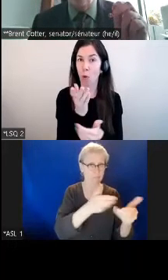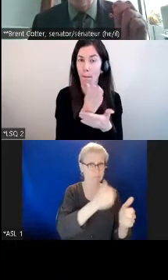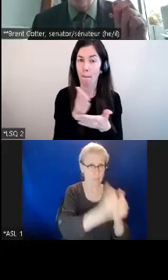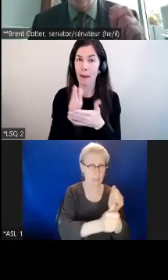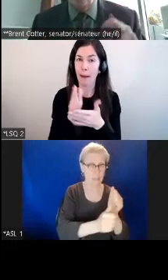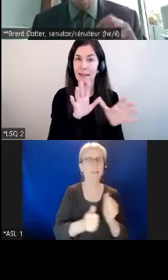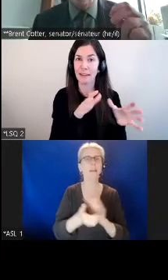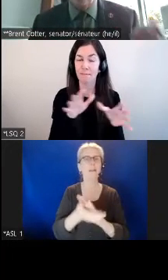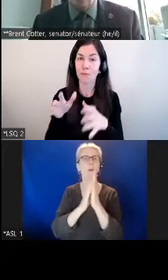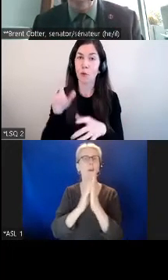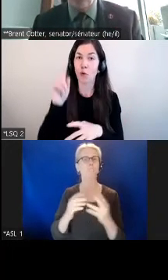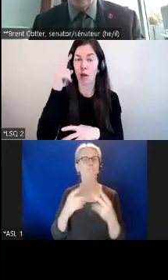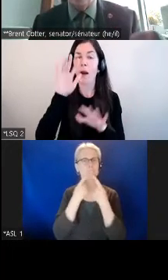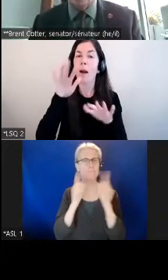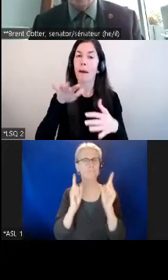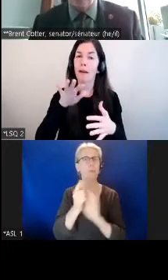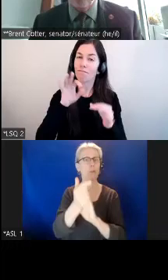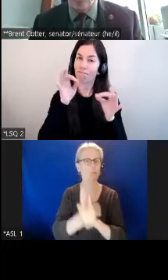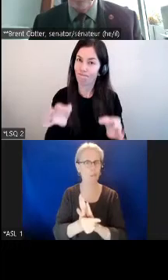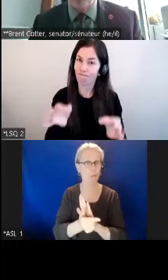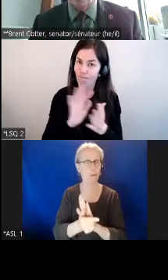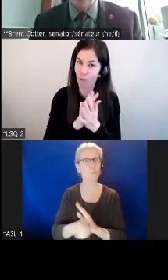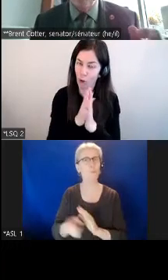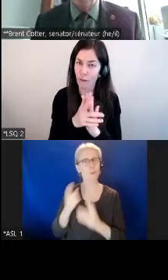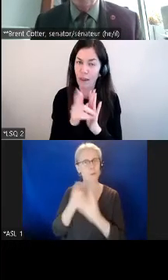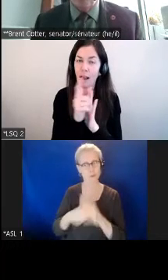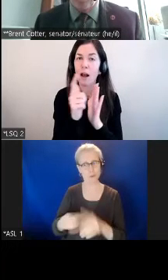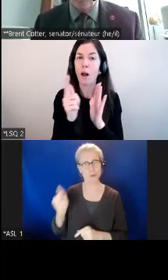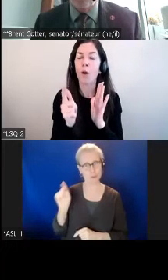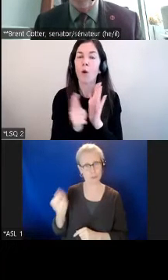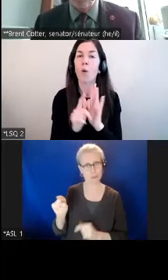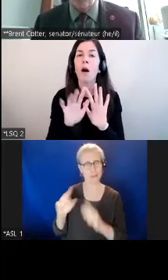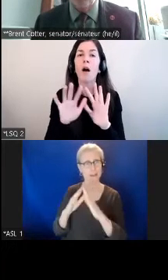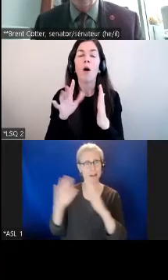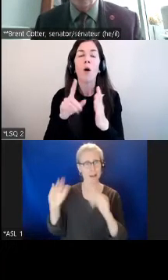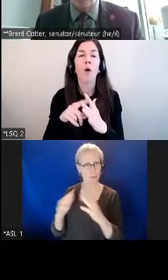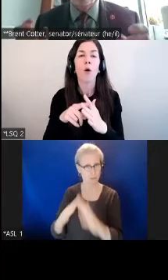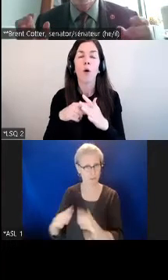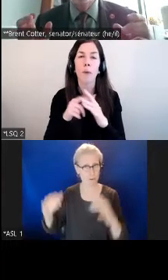IT USUALLY STARTS IN THE HOUSE OF COMMONS WHERE THE MEMBERS OF PARLIAMENT ARE AND WHERE